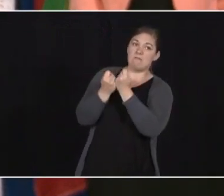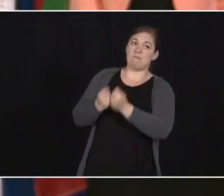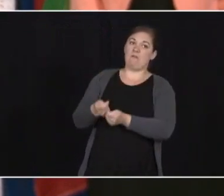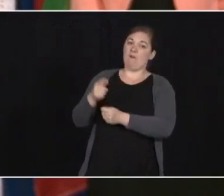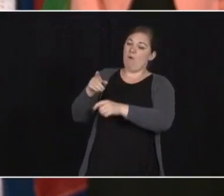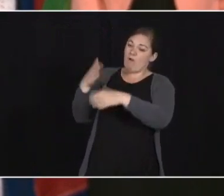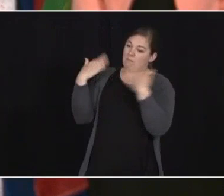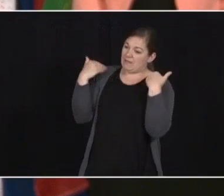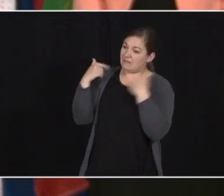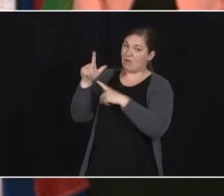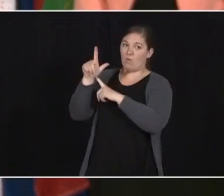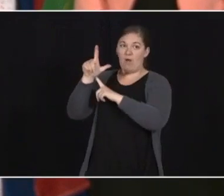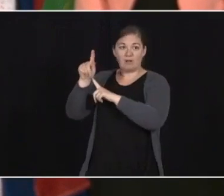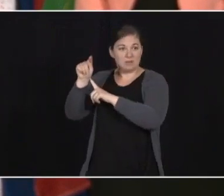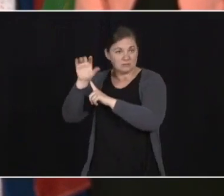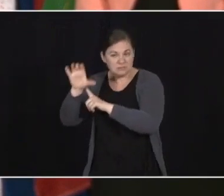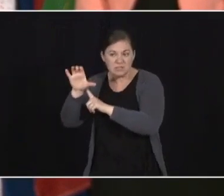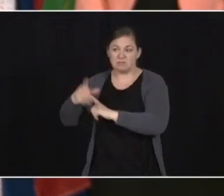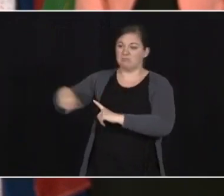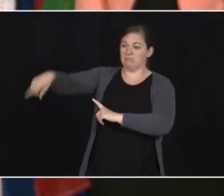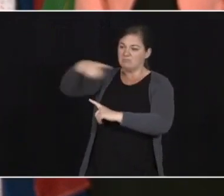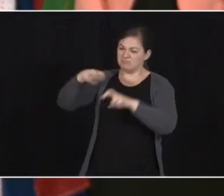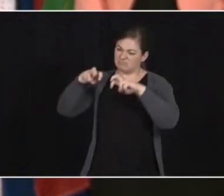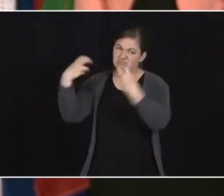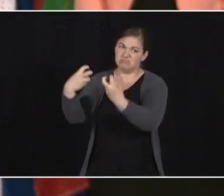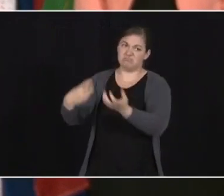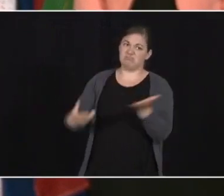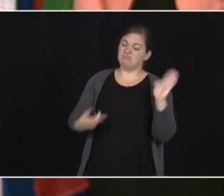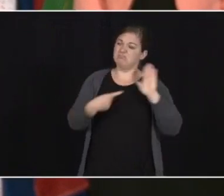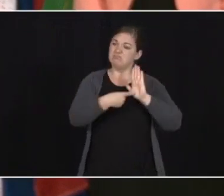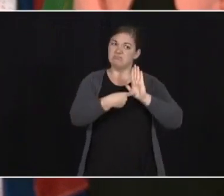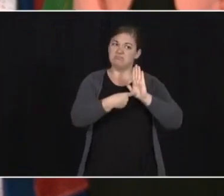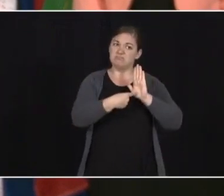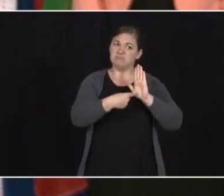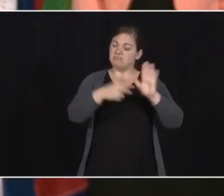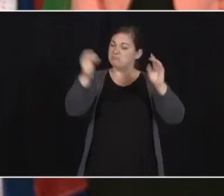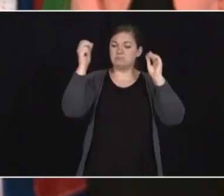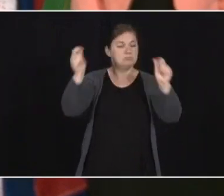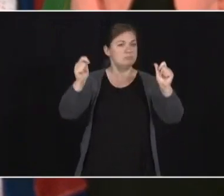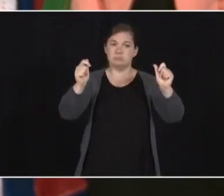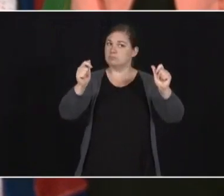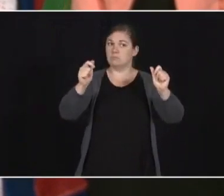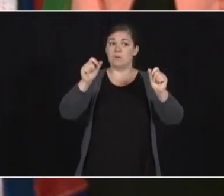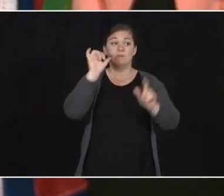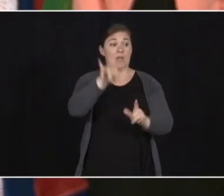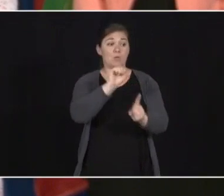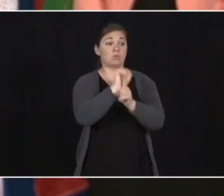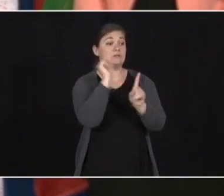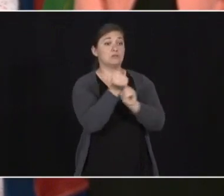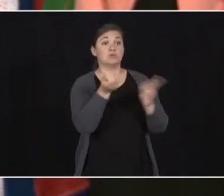long-term care and ministry of health is number one, we have to stabilize the situation.